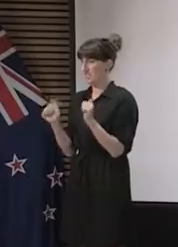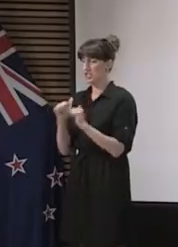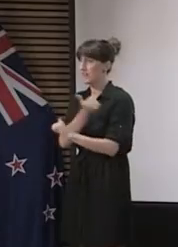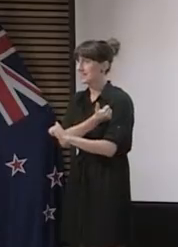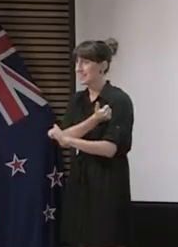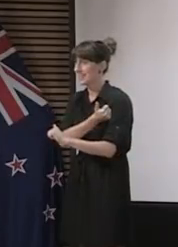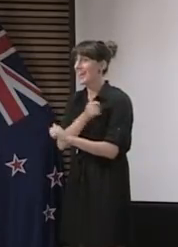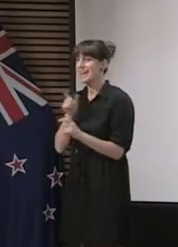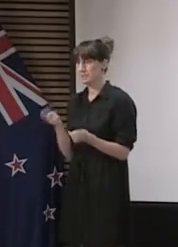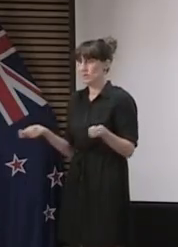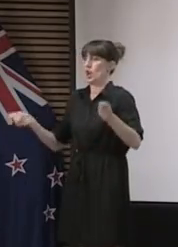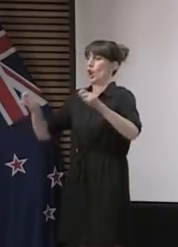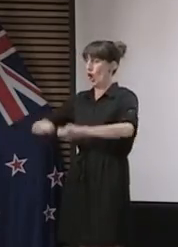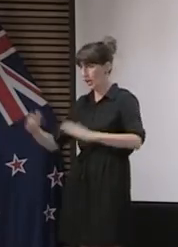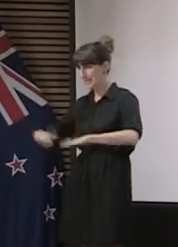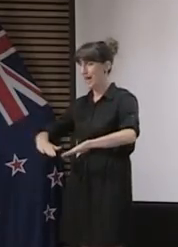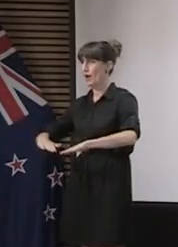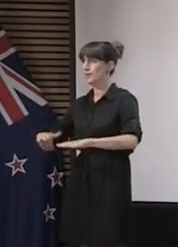I think that is fantastic progress.